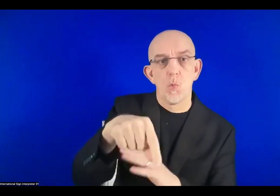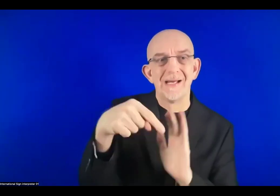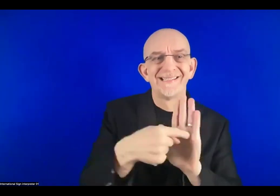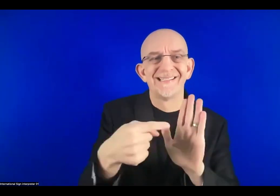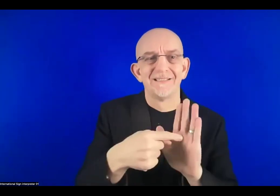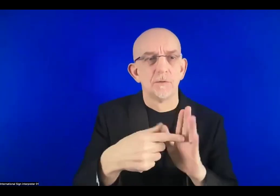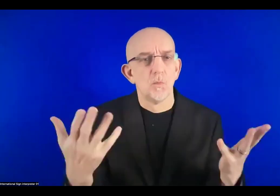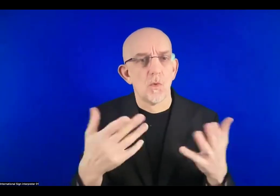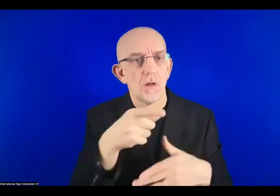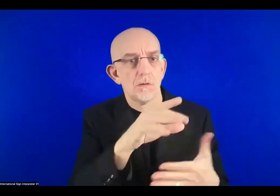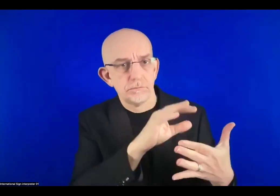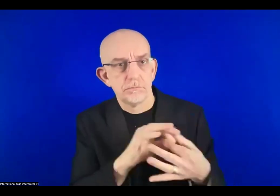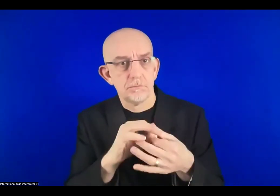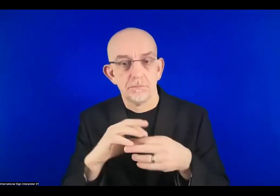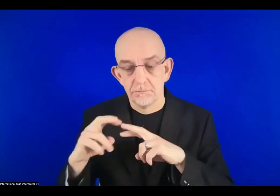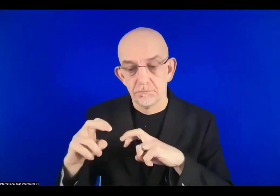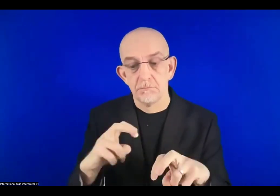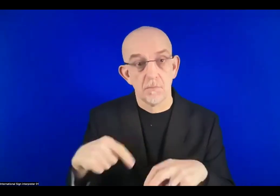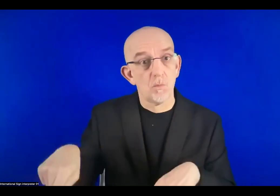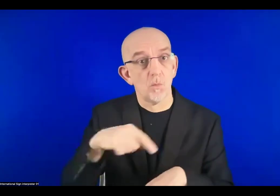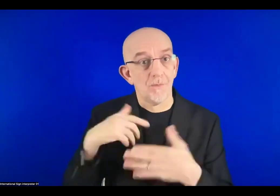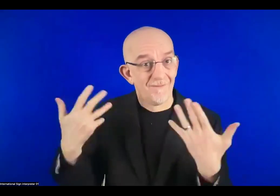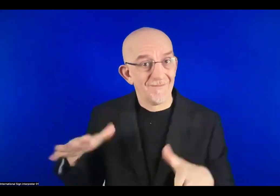idea for research project which will tell us something new. So I am very much